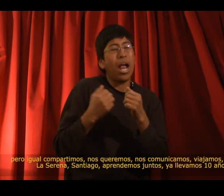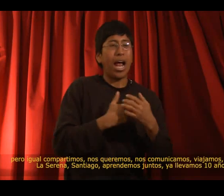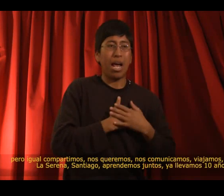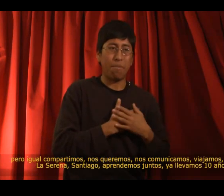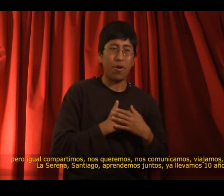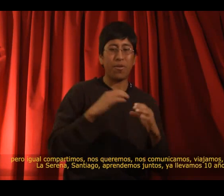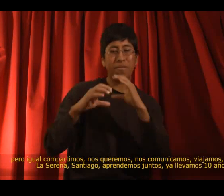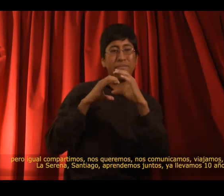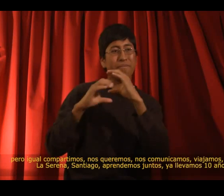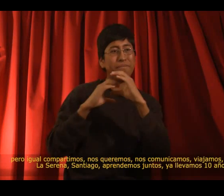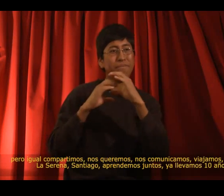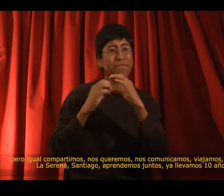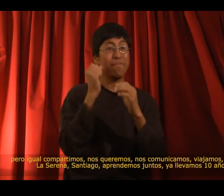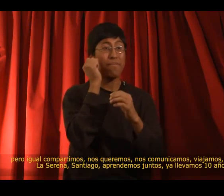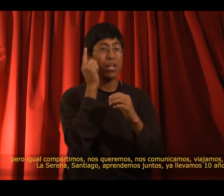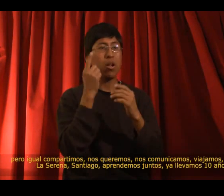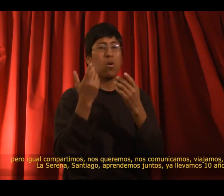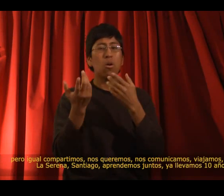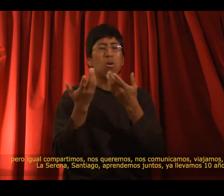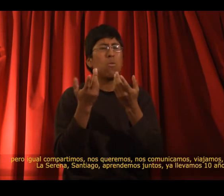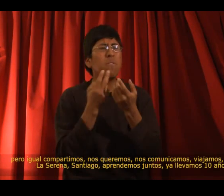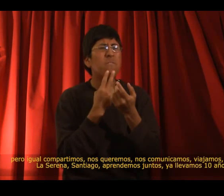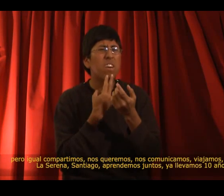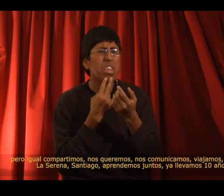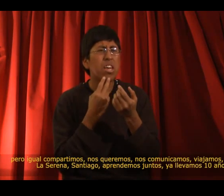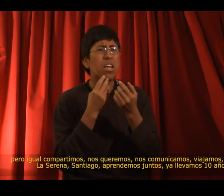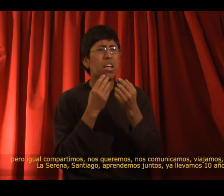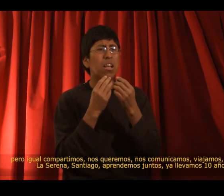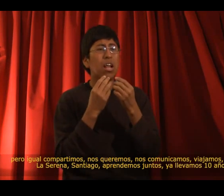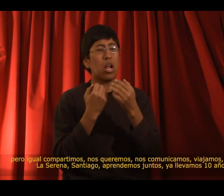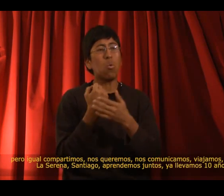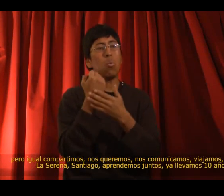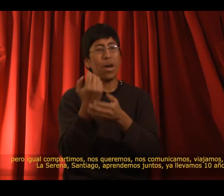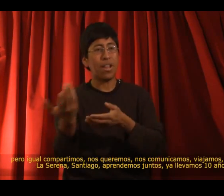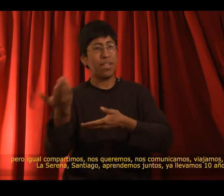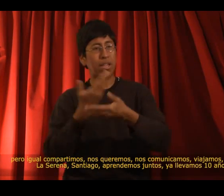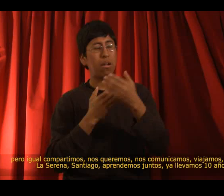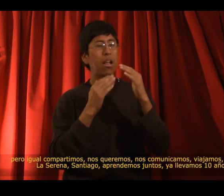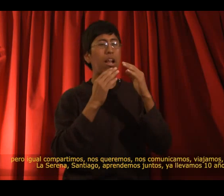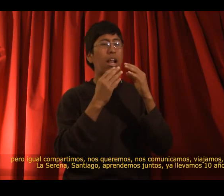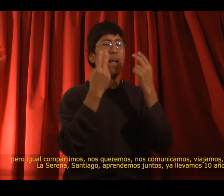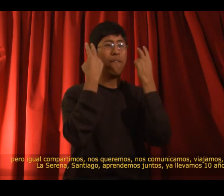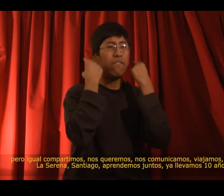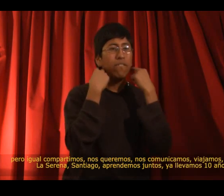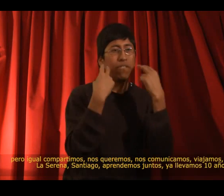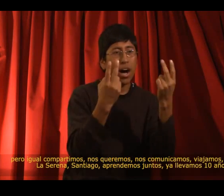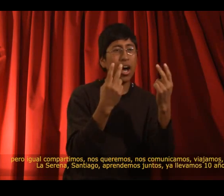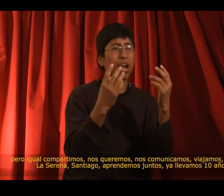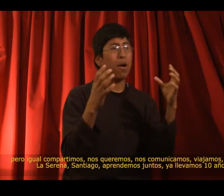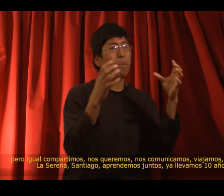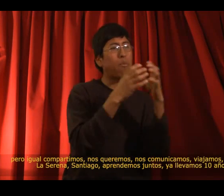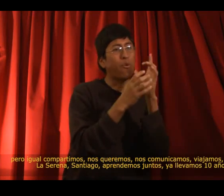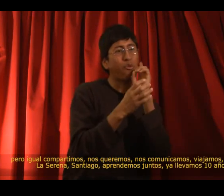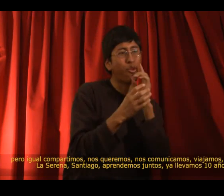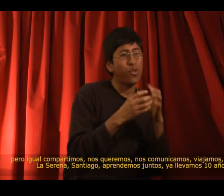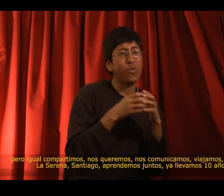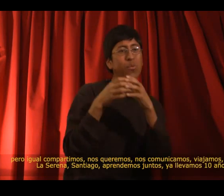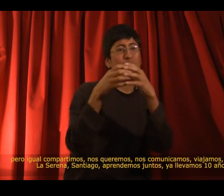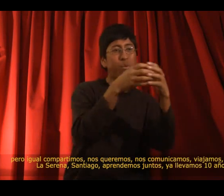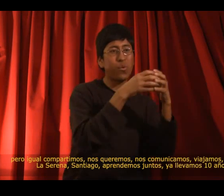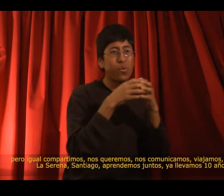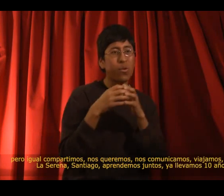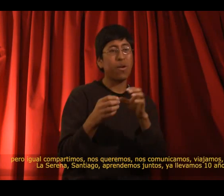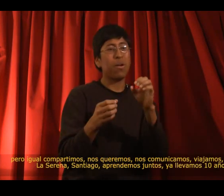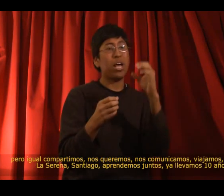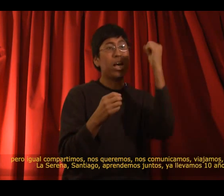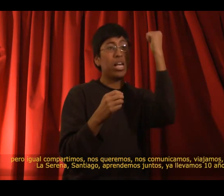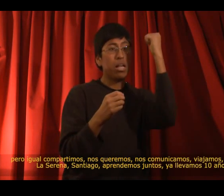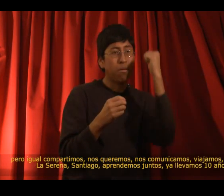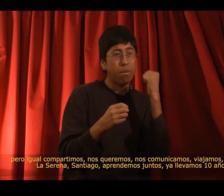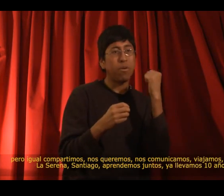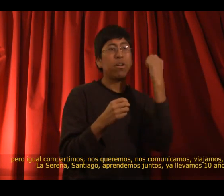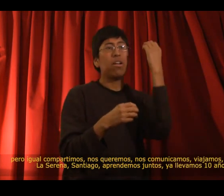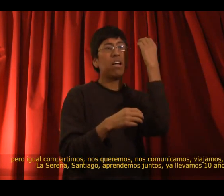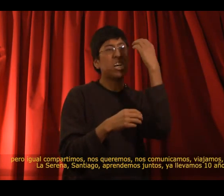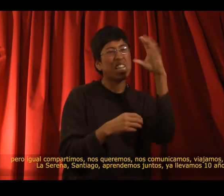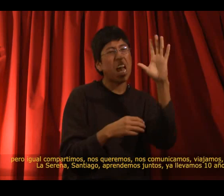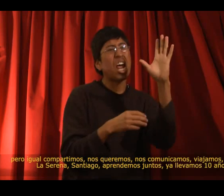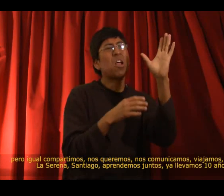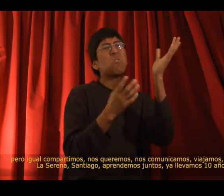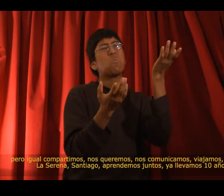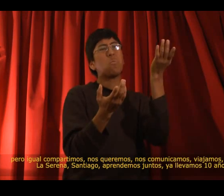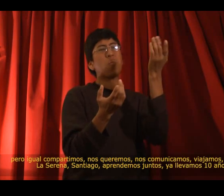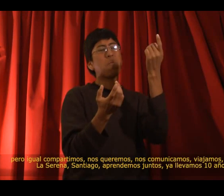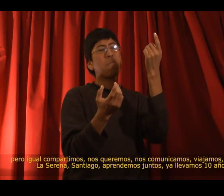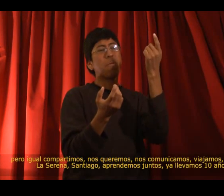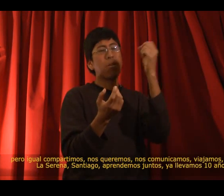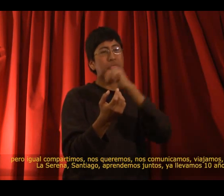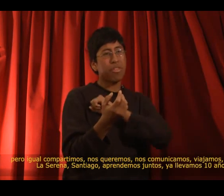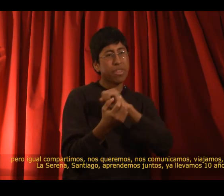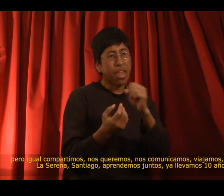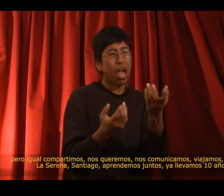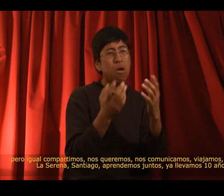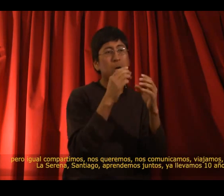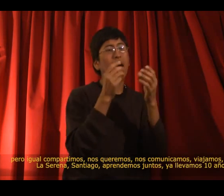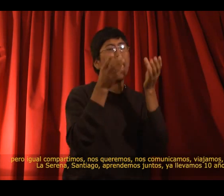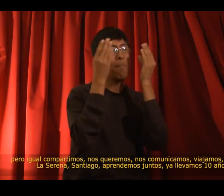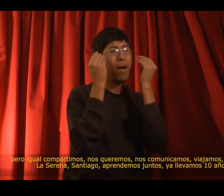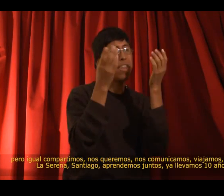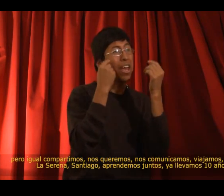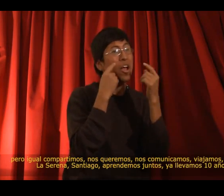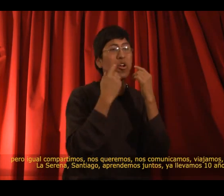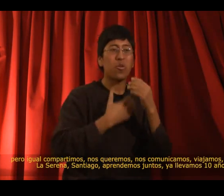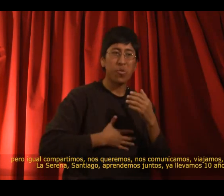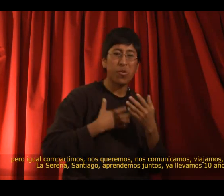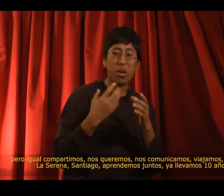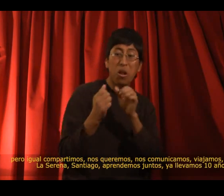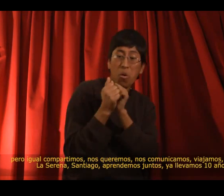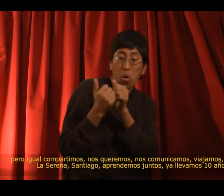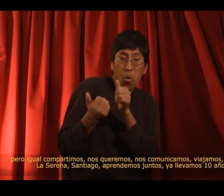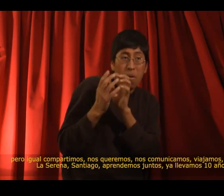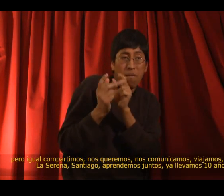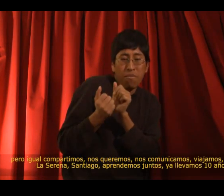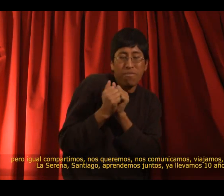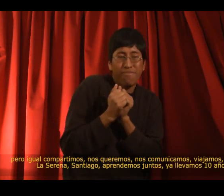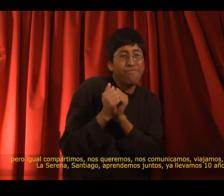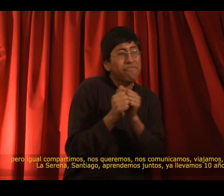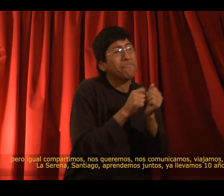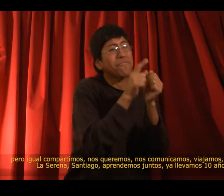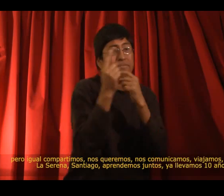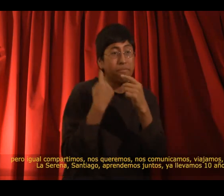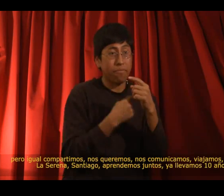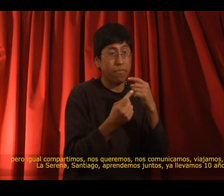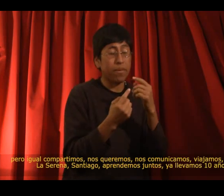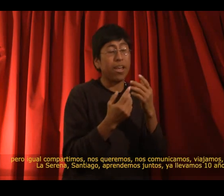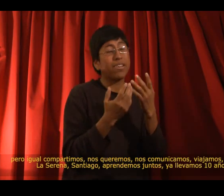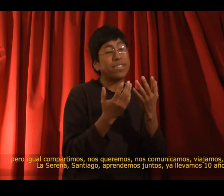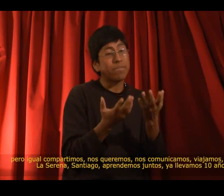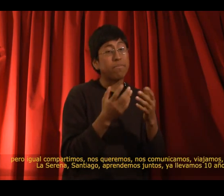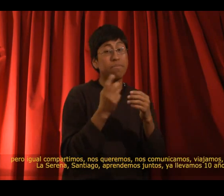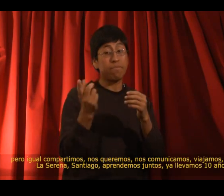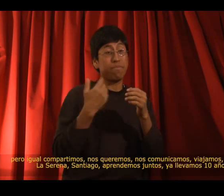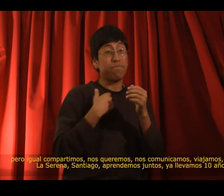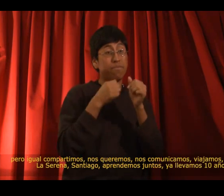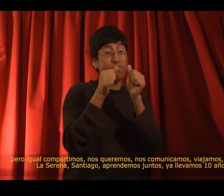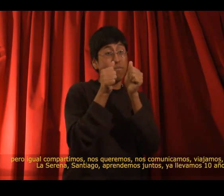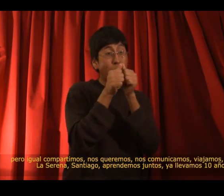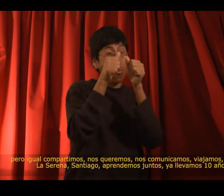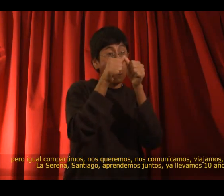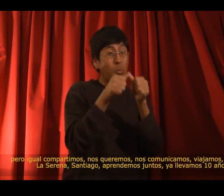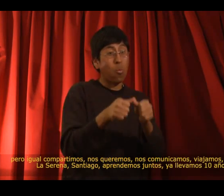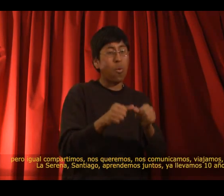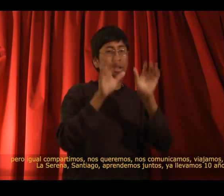Regardless, we spend our lives together, we love each other, and we have traveled to Copiapó, La Serena, and Santiago. We have learned much together. We have been together 10 years.